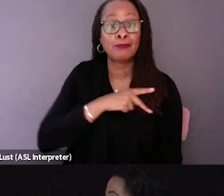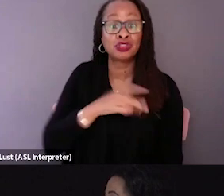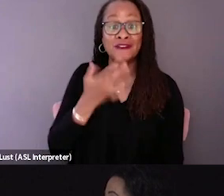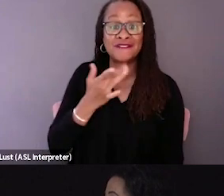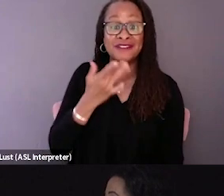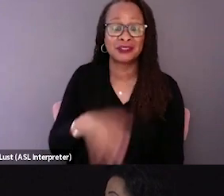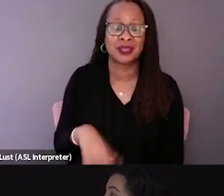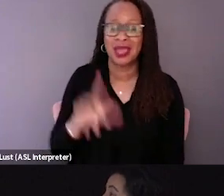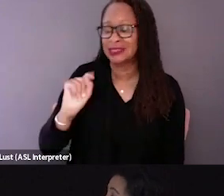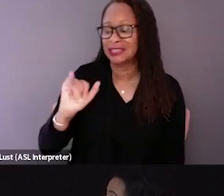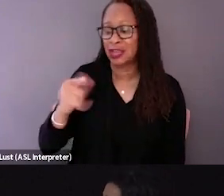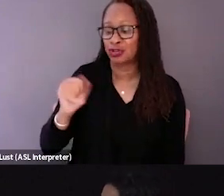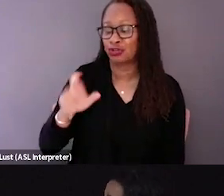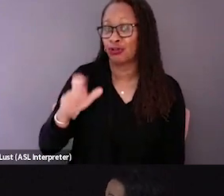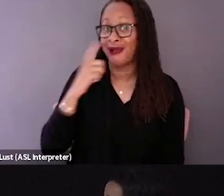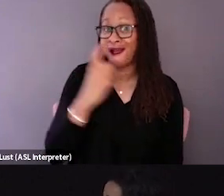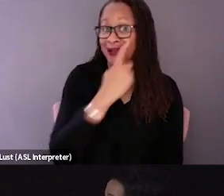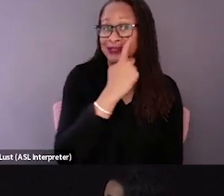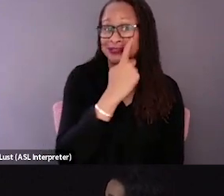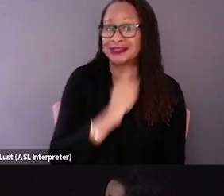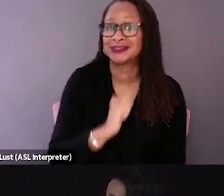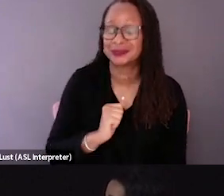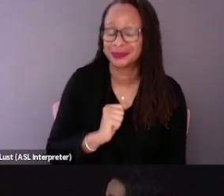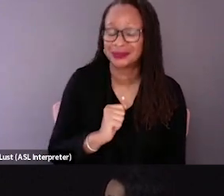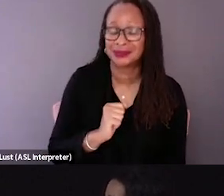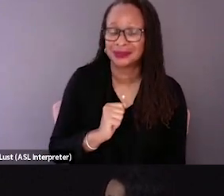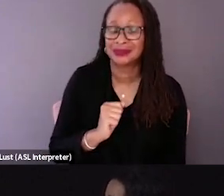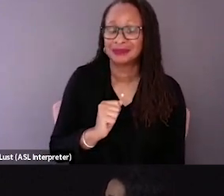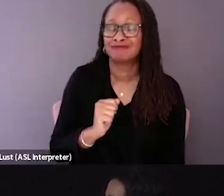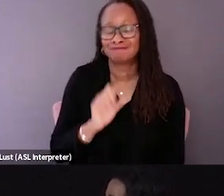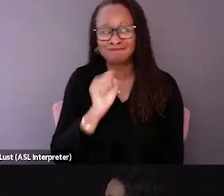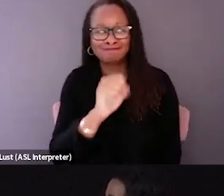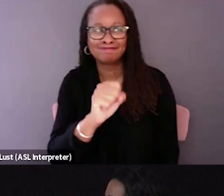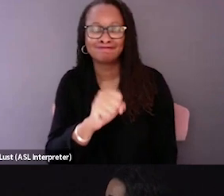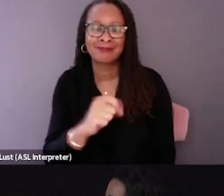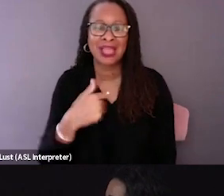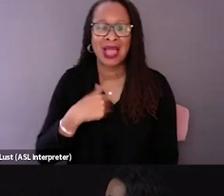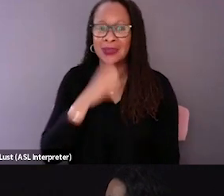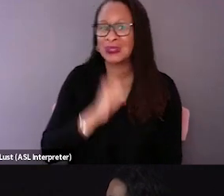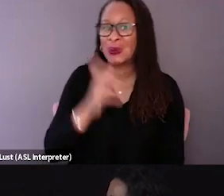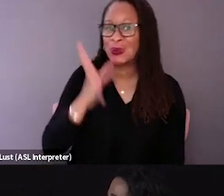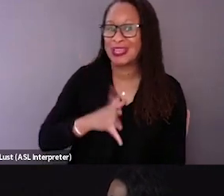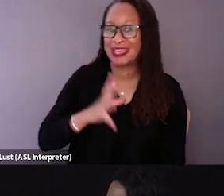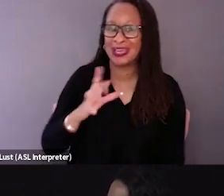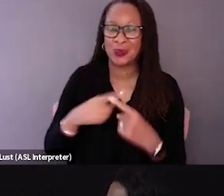I mean, "Tiger Eyes" I think is the book. - "Tiger Eyes," yeah. Because, well, I such an old lady by the time I was reading her books.